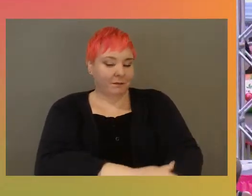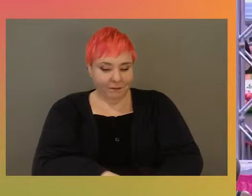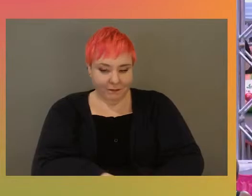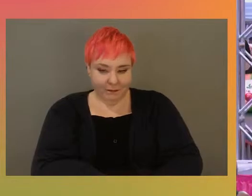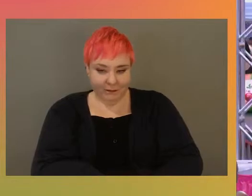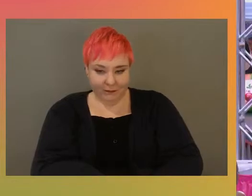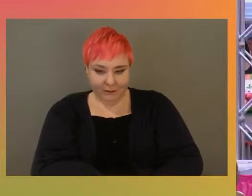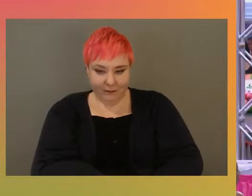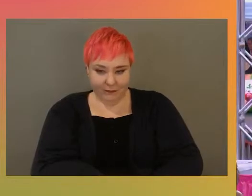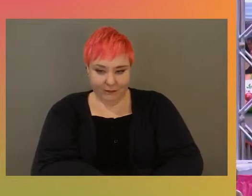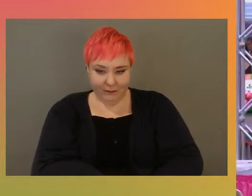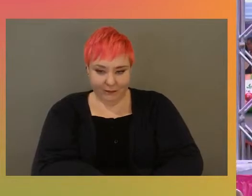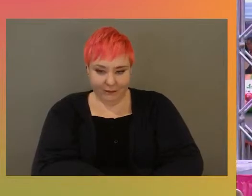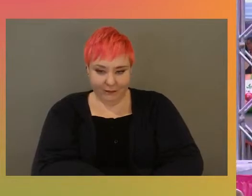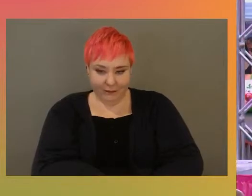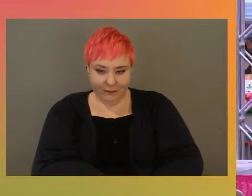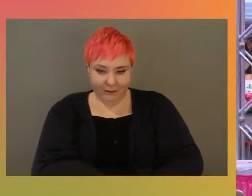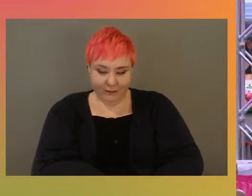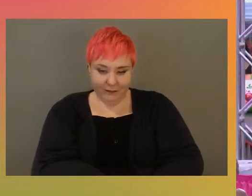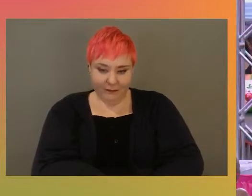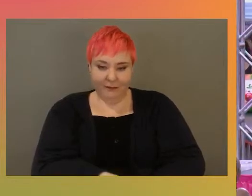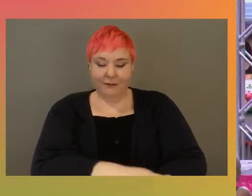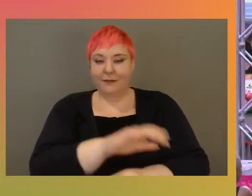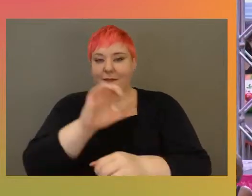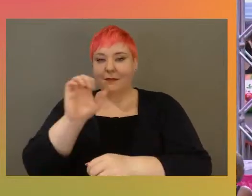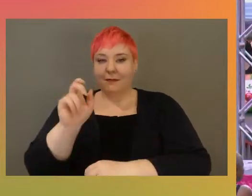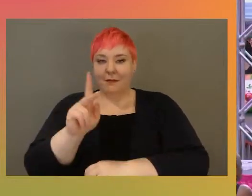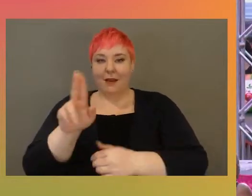YOU CAN EASILY STRAIGHTEN, TURN